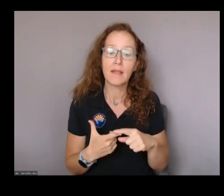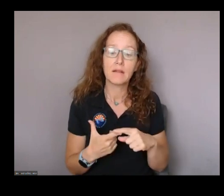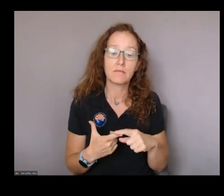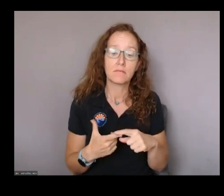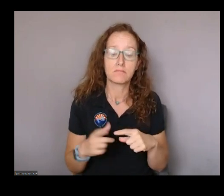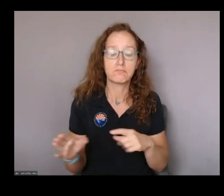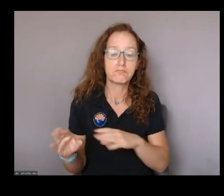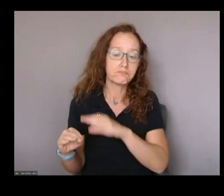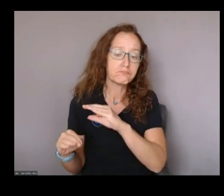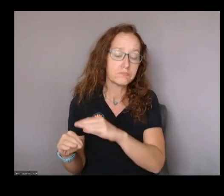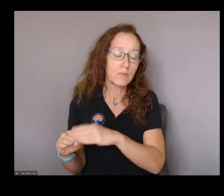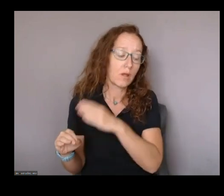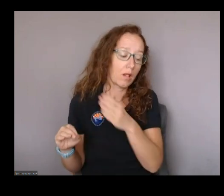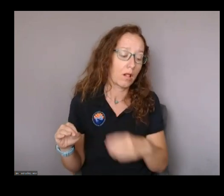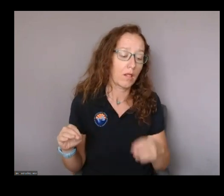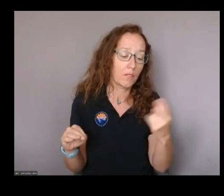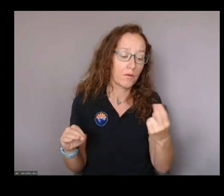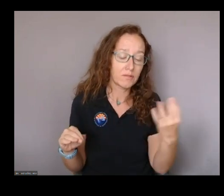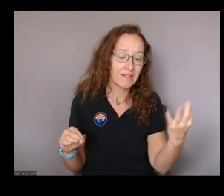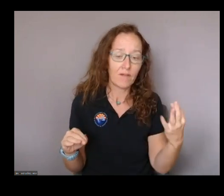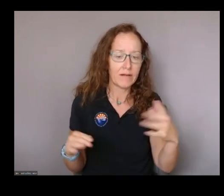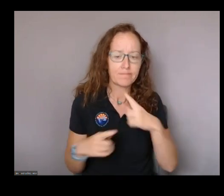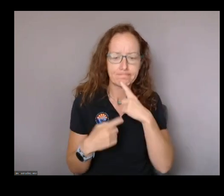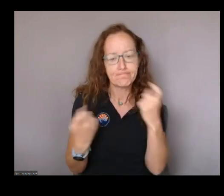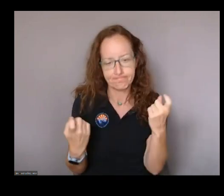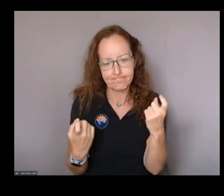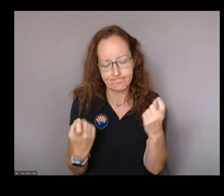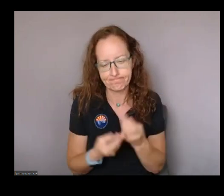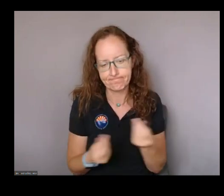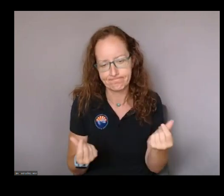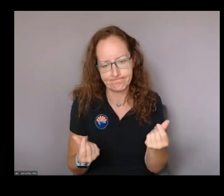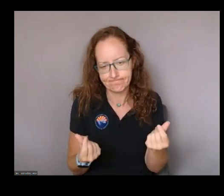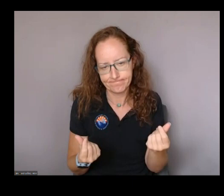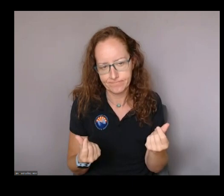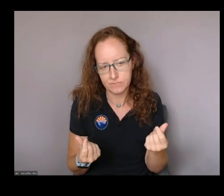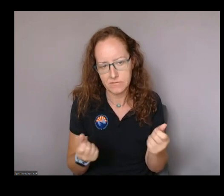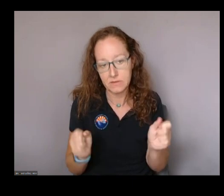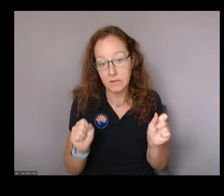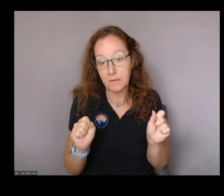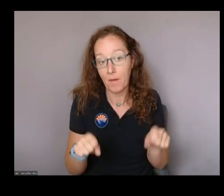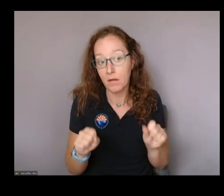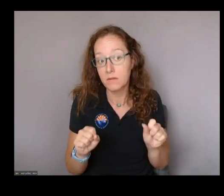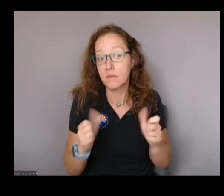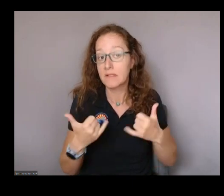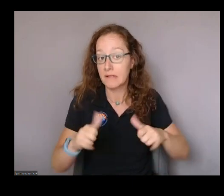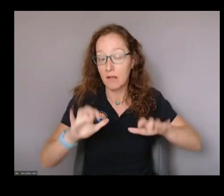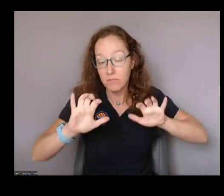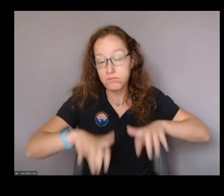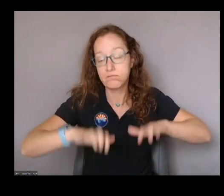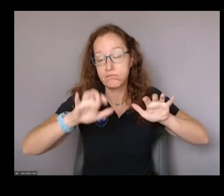chance, low amounts, still doesn't mean it can't rain heavy, but the the ice the storms will be more isolated.